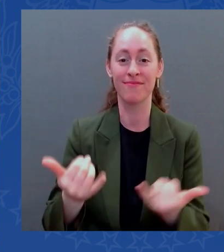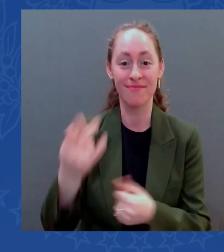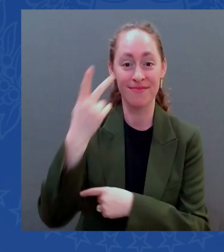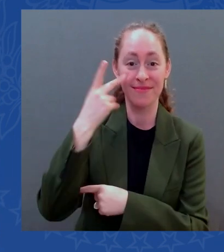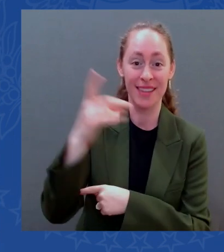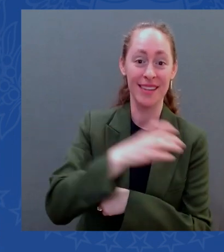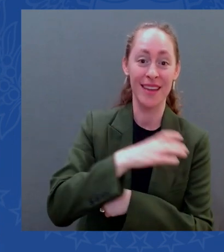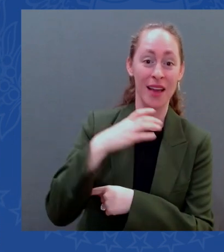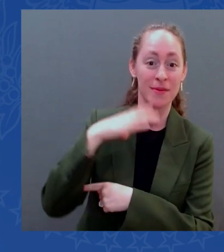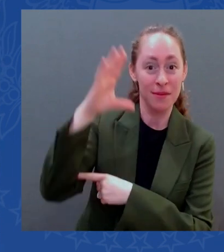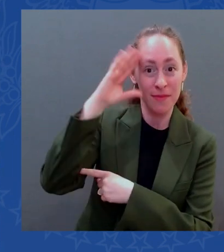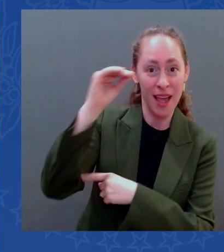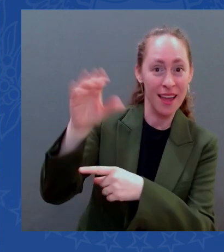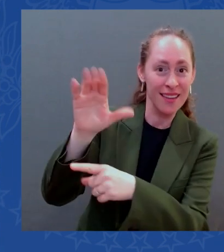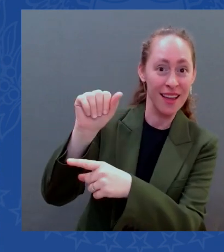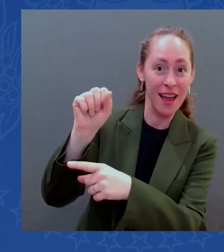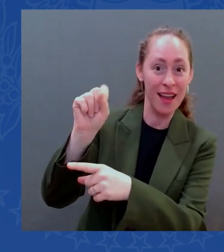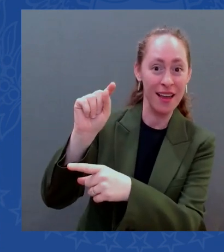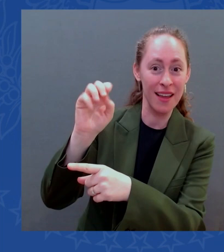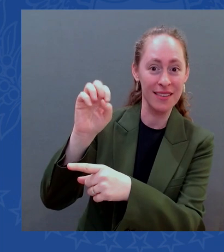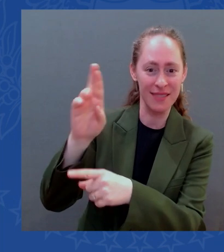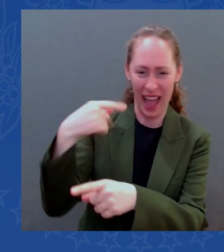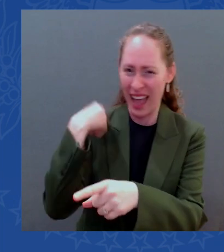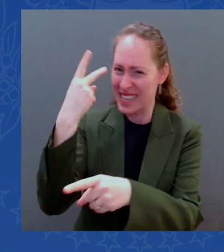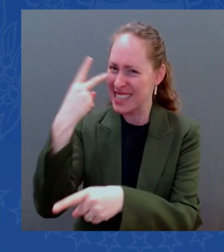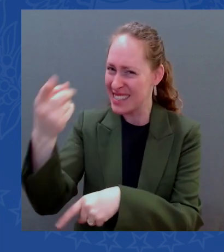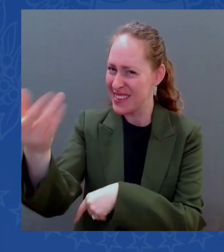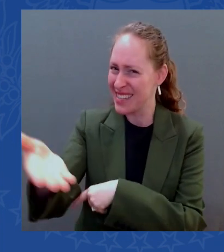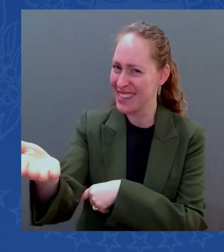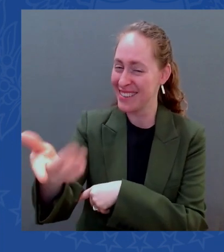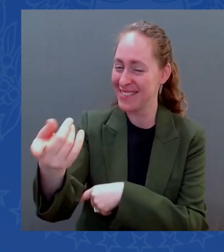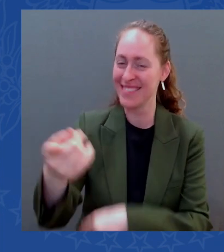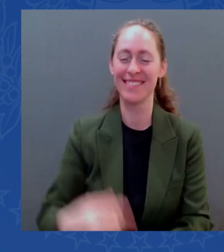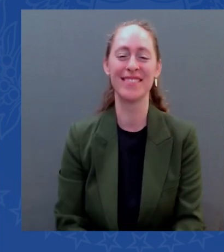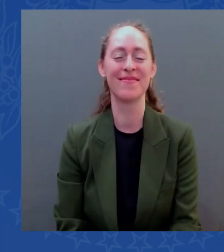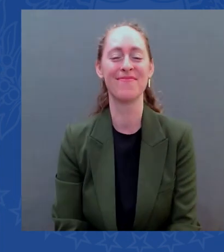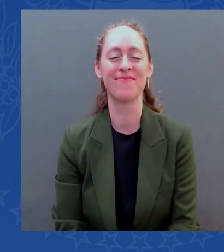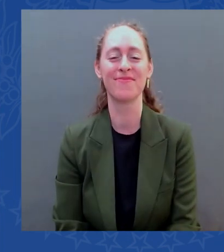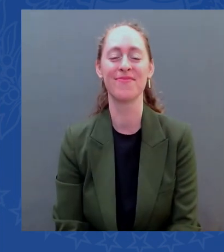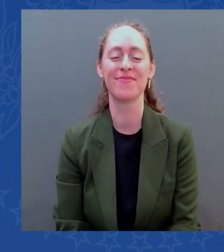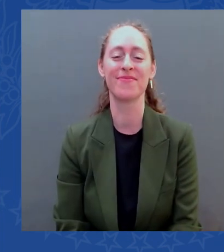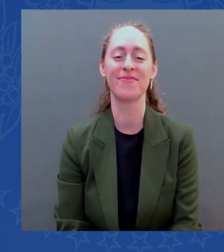You know, and Mayor Jane Castor. And they're not related.